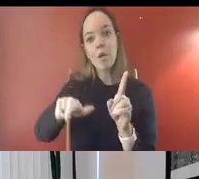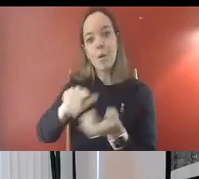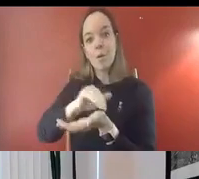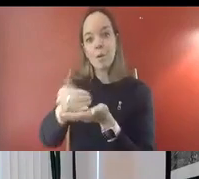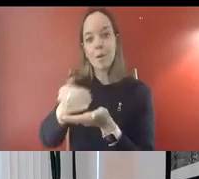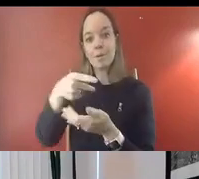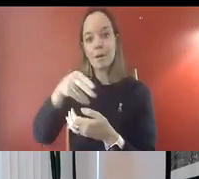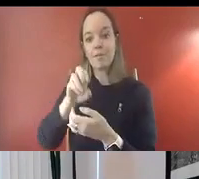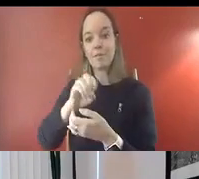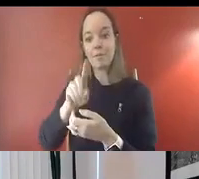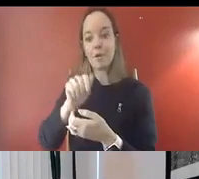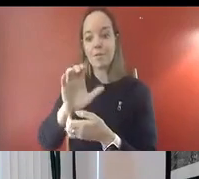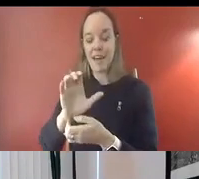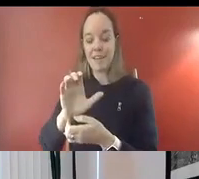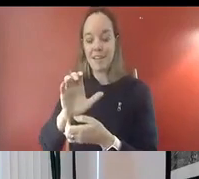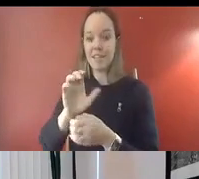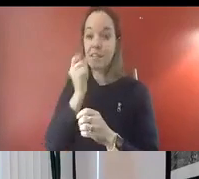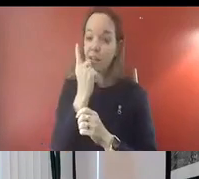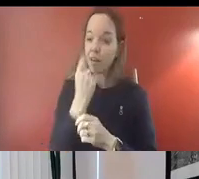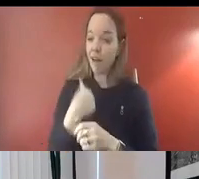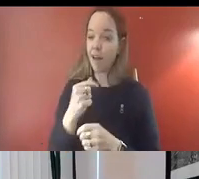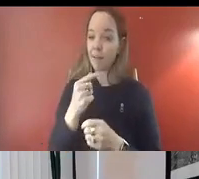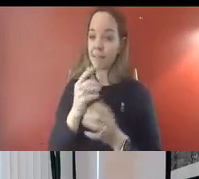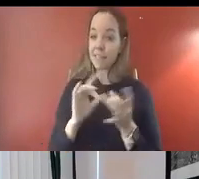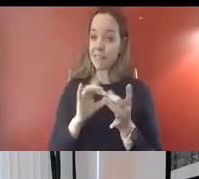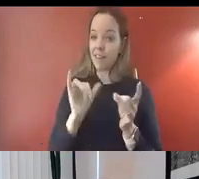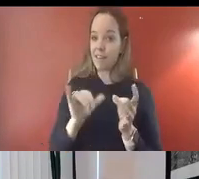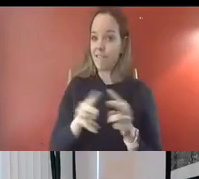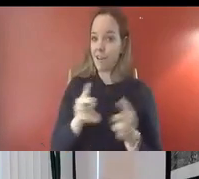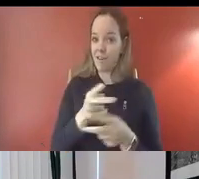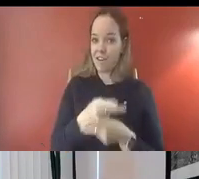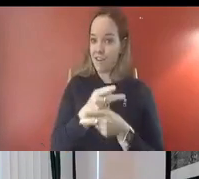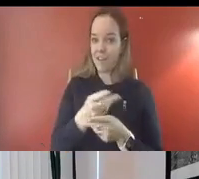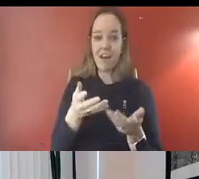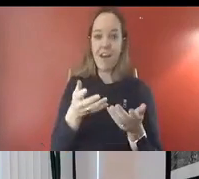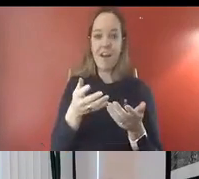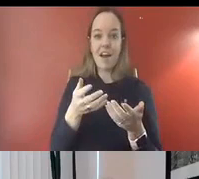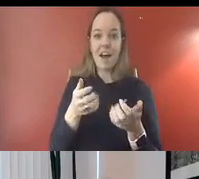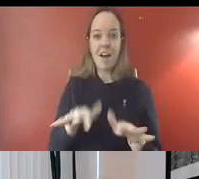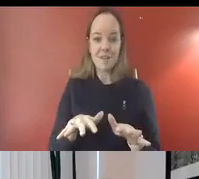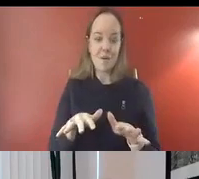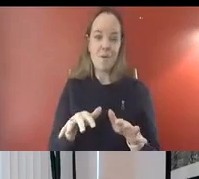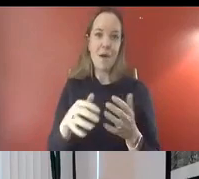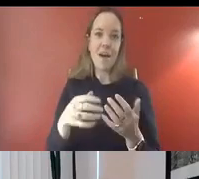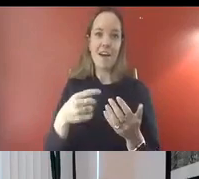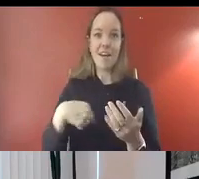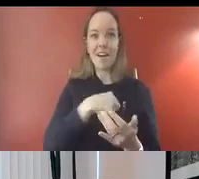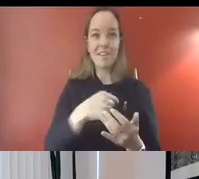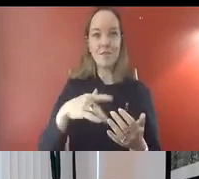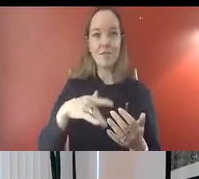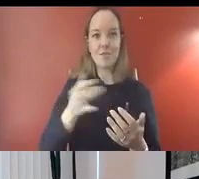not imply and that this falls into our of Prozac. And I say this carefully as to should statements of pulling ourselves not imply and that this falls into our up by our bootstraps and just thinking should statements of pulling ourselves